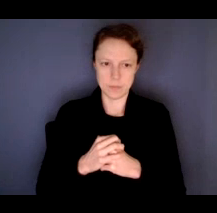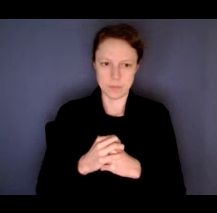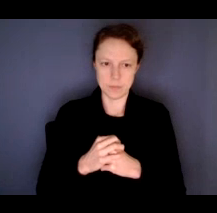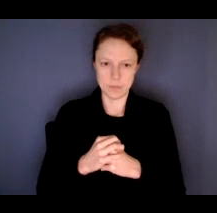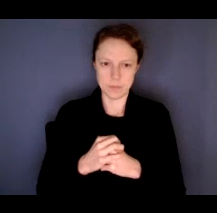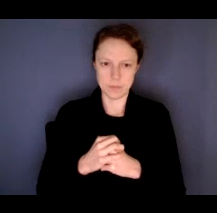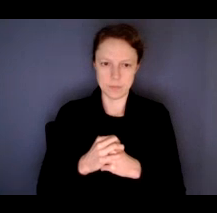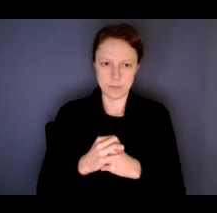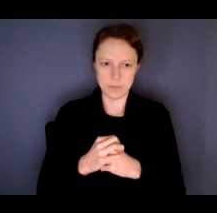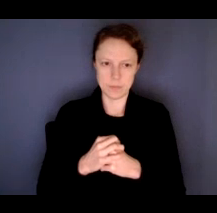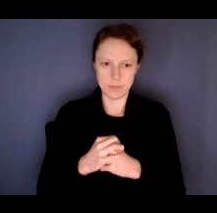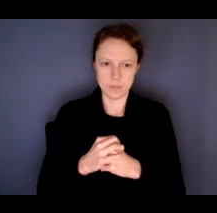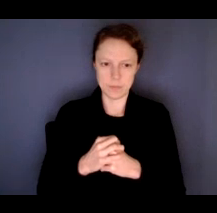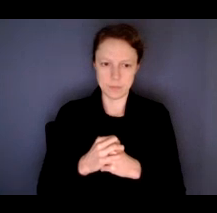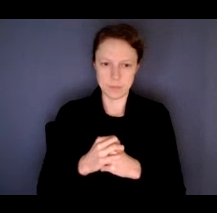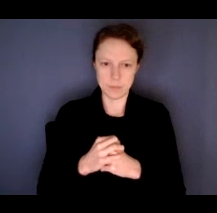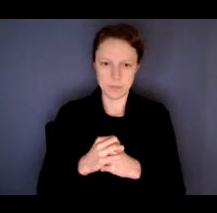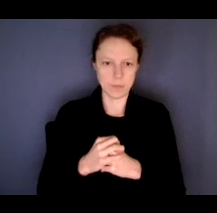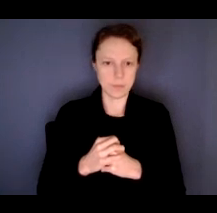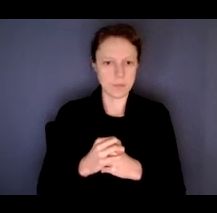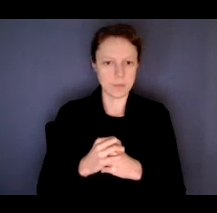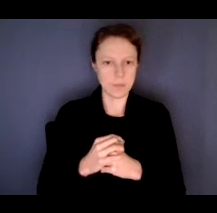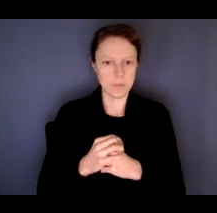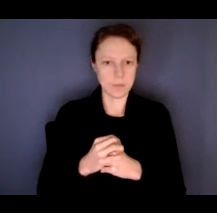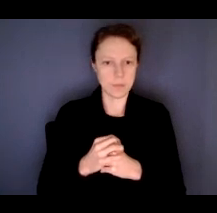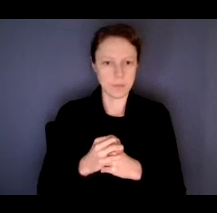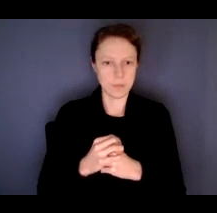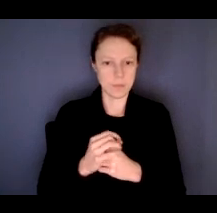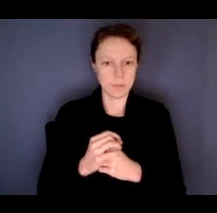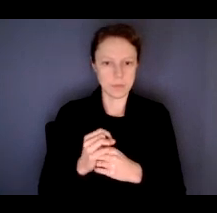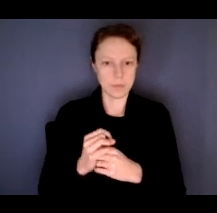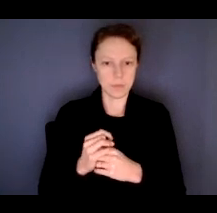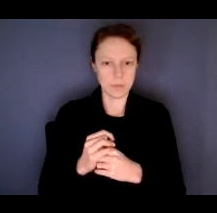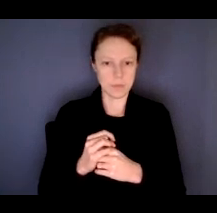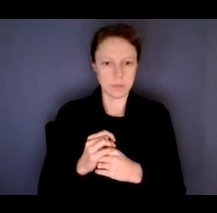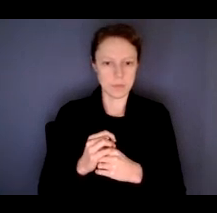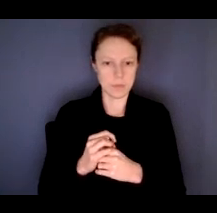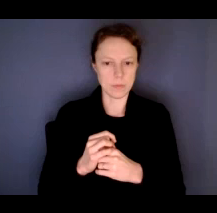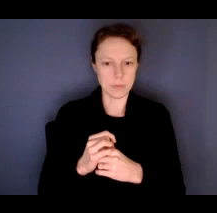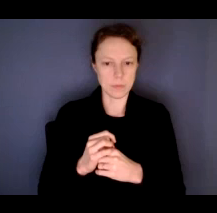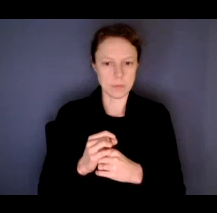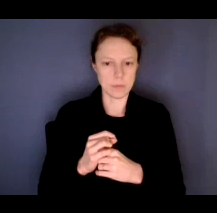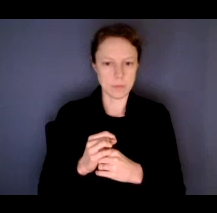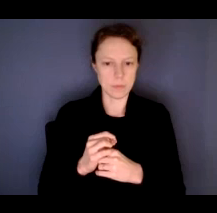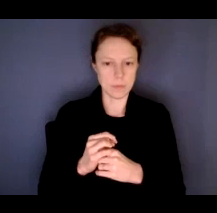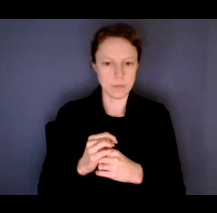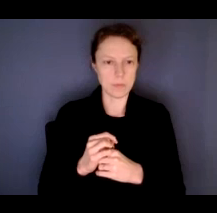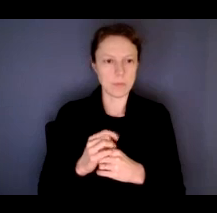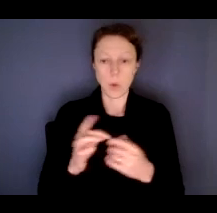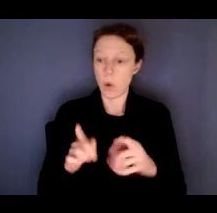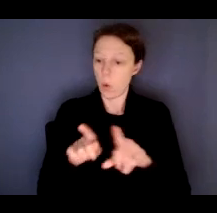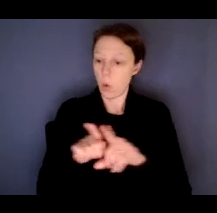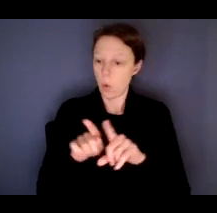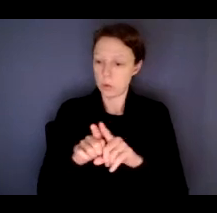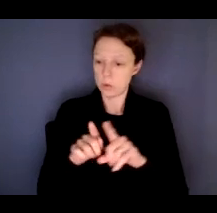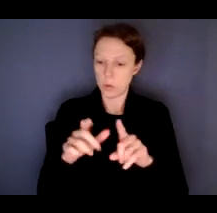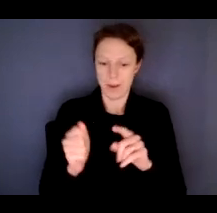We also - sorry. Was that too soon? We also have separate representatives. So a separate